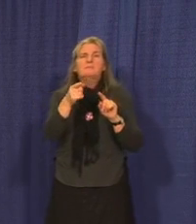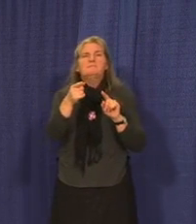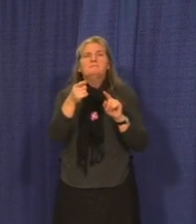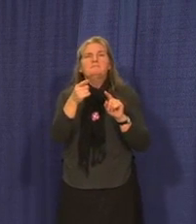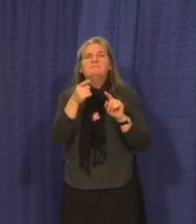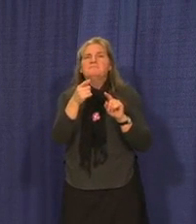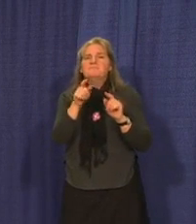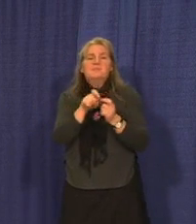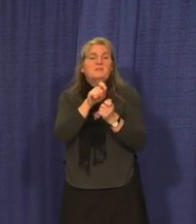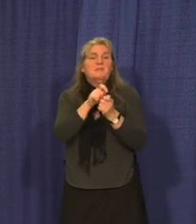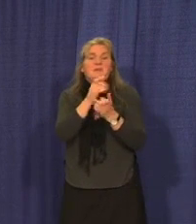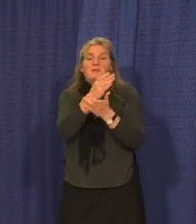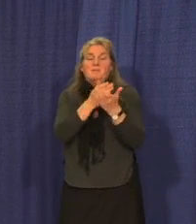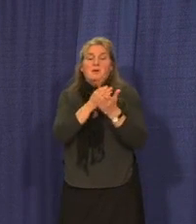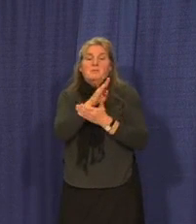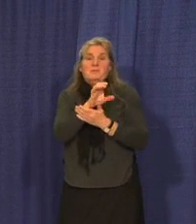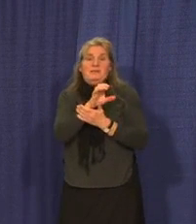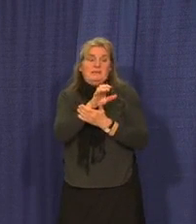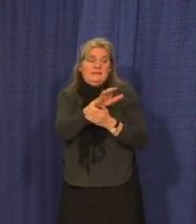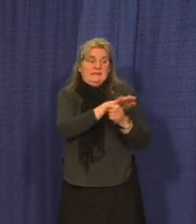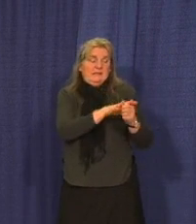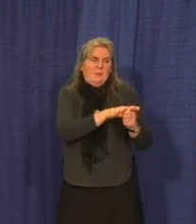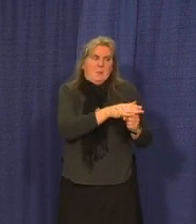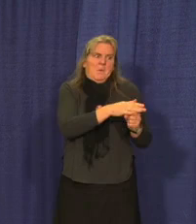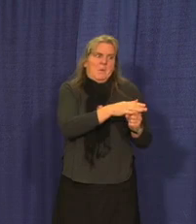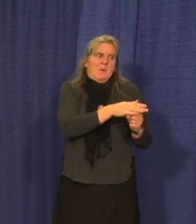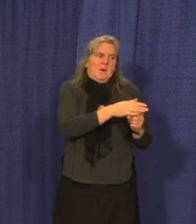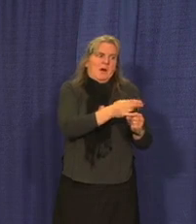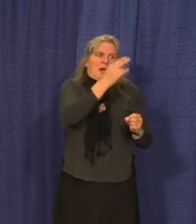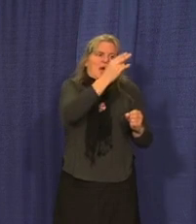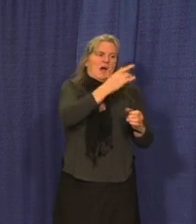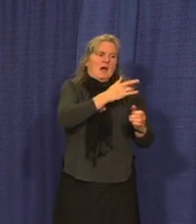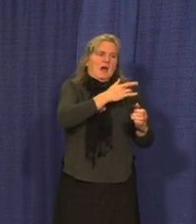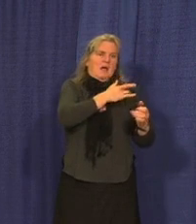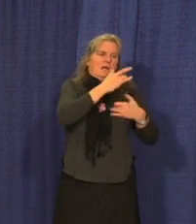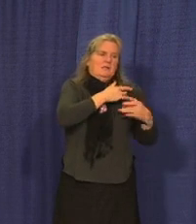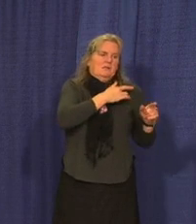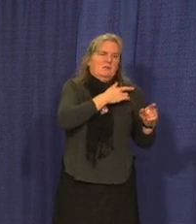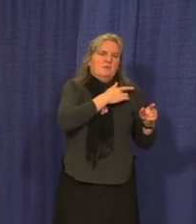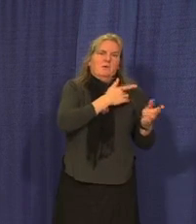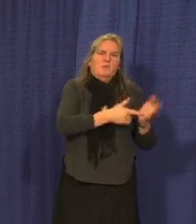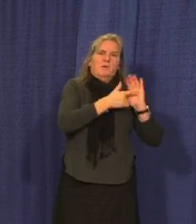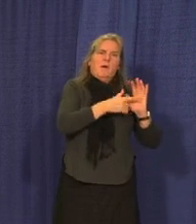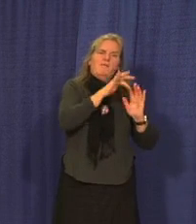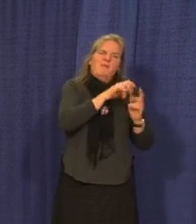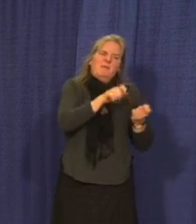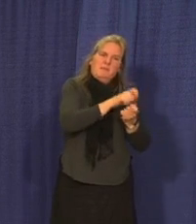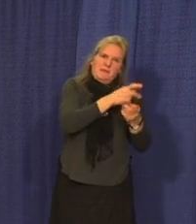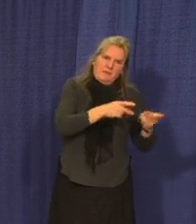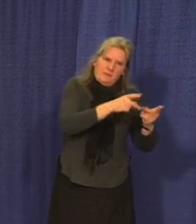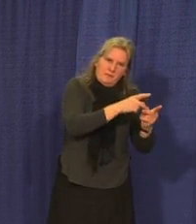situation but let's say any specific area of BC becomes a concern, we could require 14 day